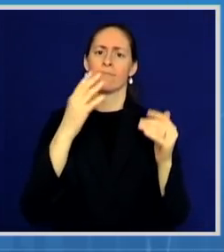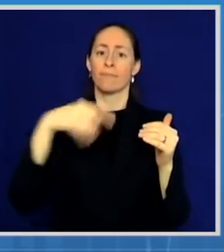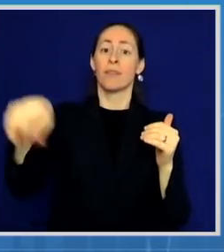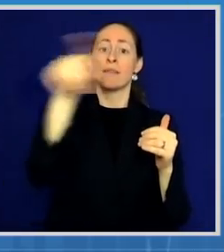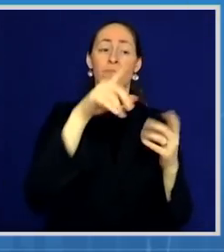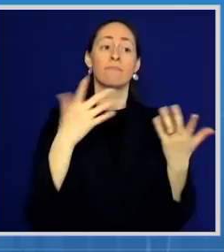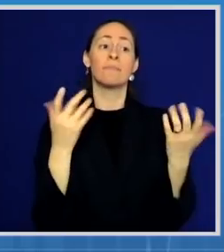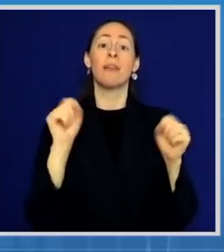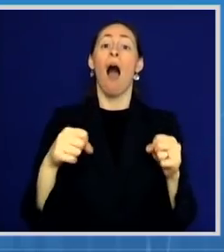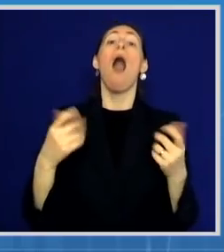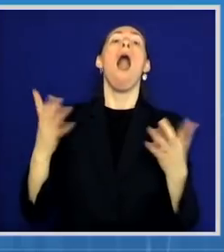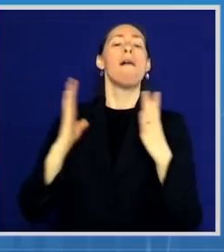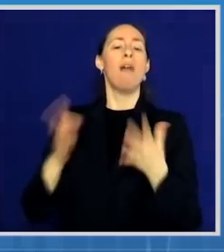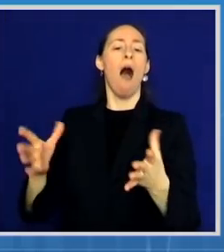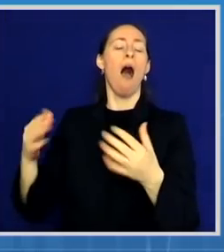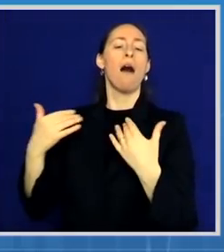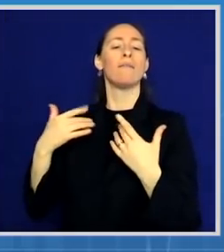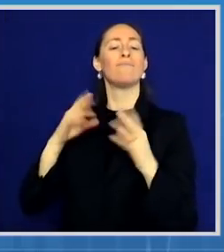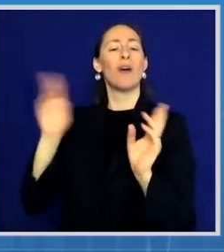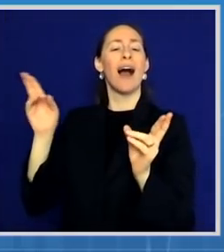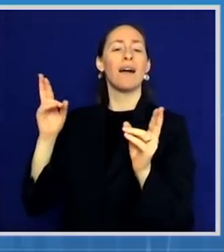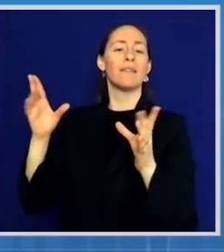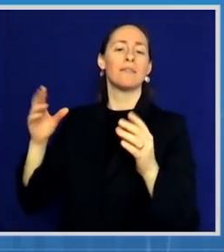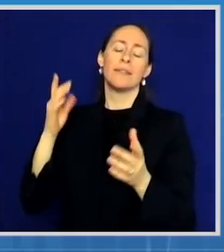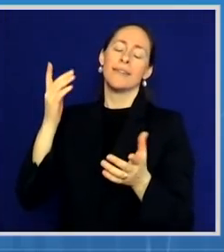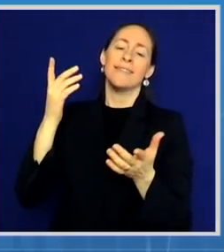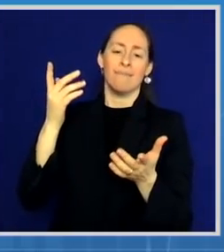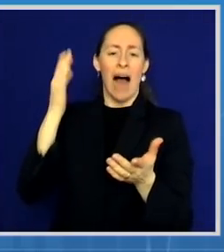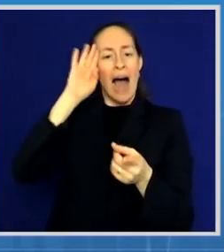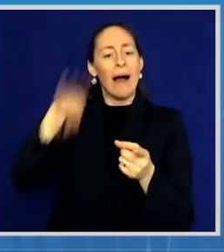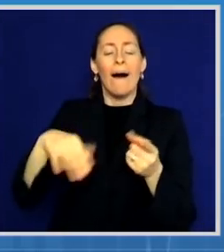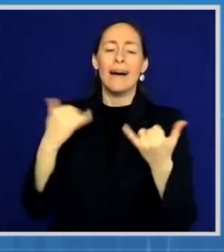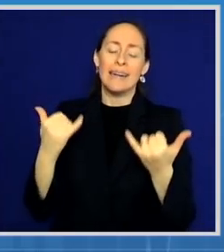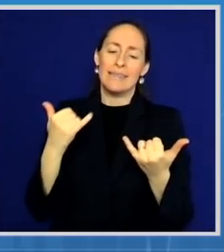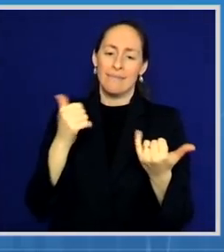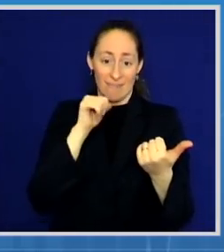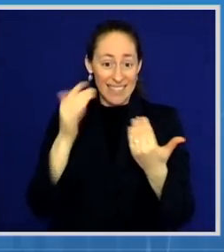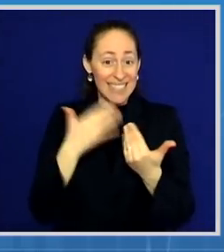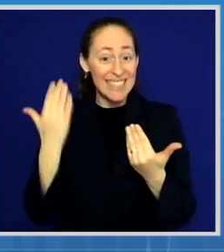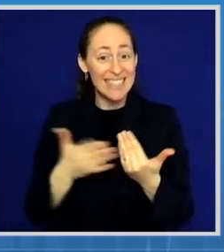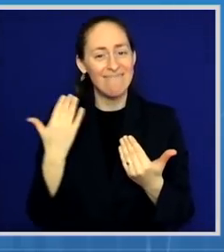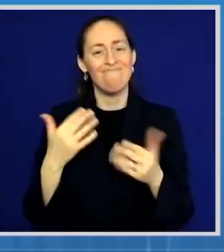We know it won't be easy, but neither was getting 220 million shots in arms